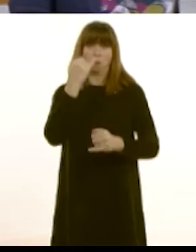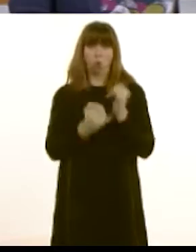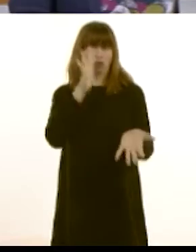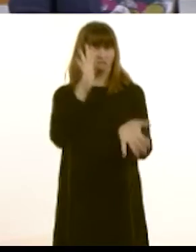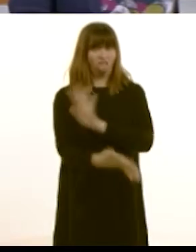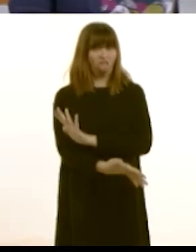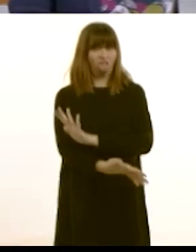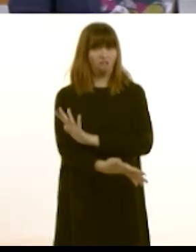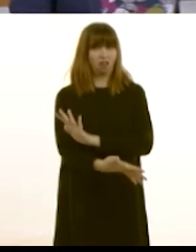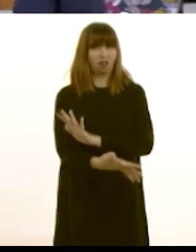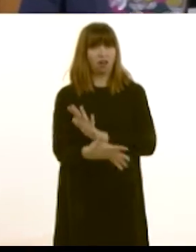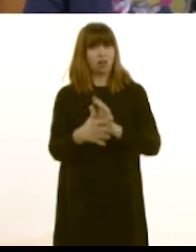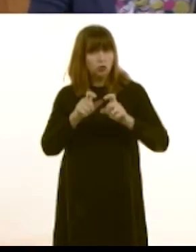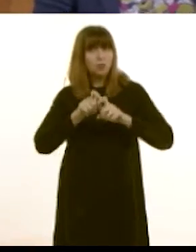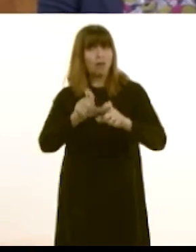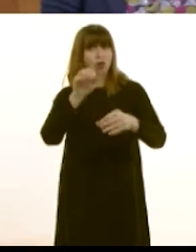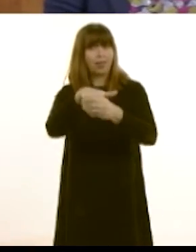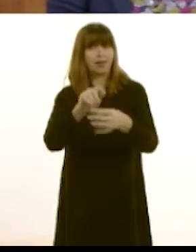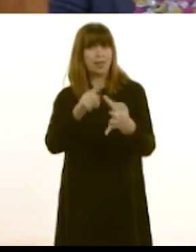Carwyn Jones: Well, Iíll leave that to others. What I can say is that this is a hugely important issue.